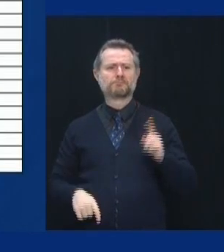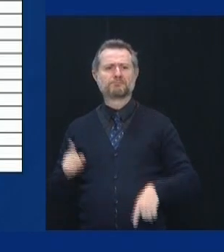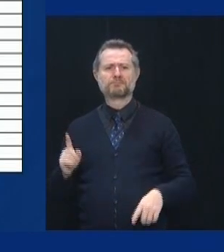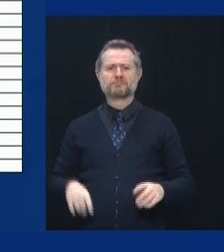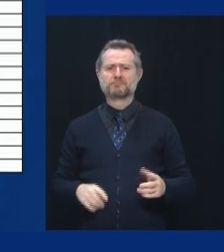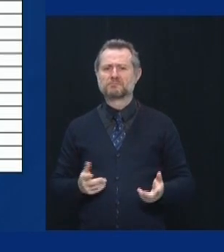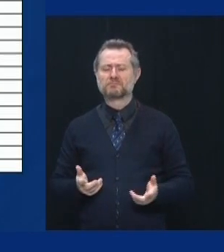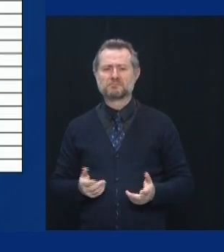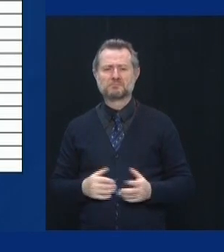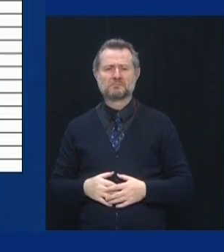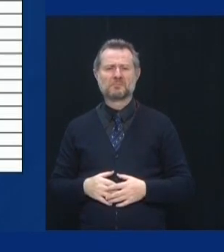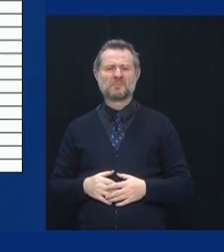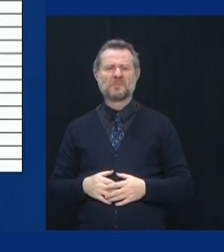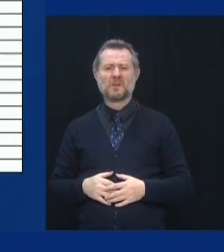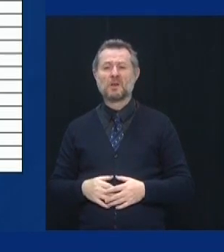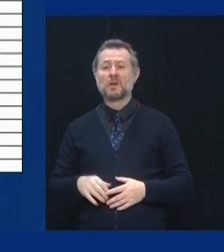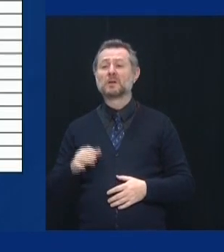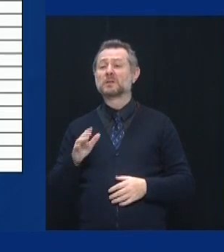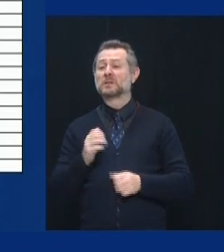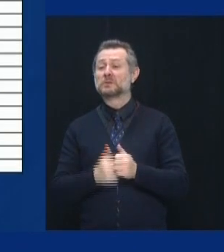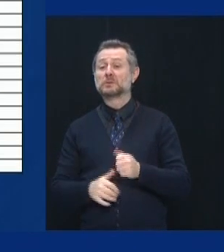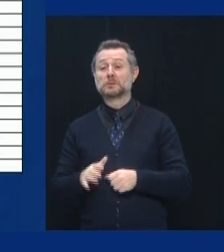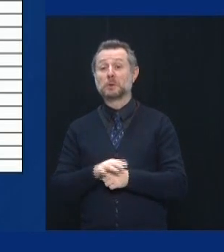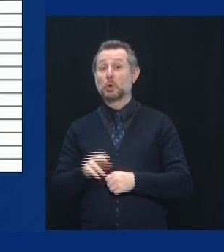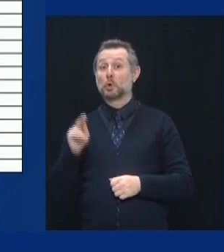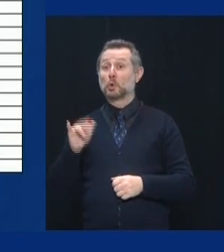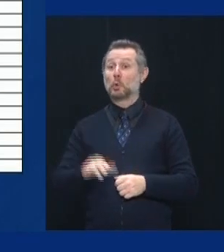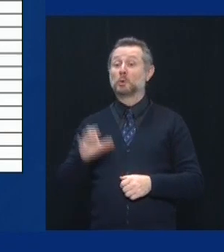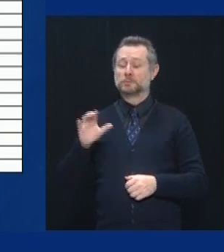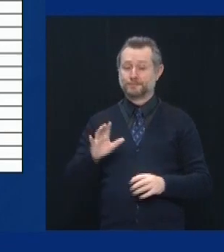SO, THIS IS OBVIOUSLY A CAUSE OF CONCERN FOR US.